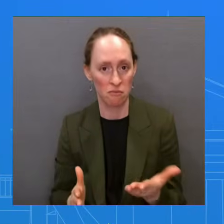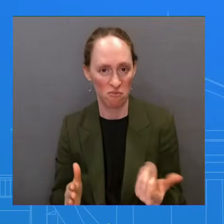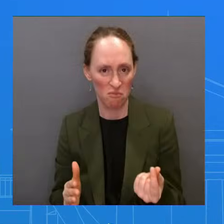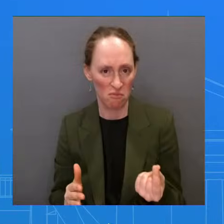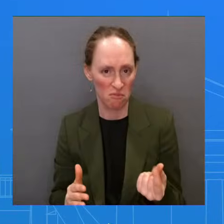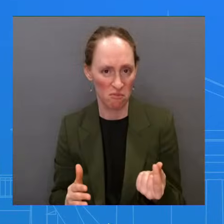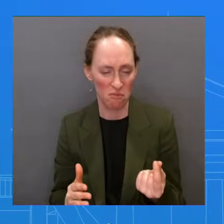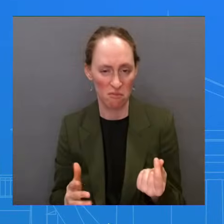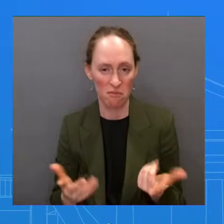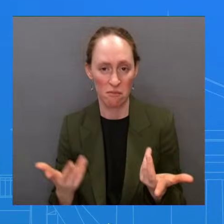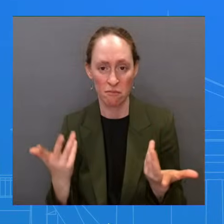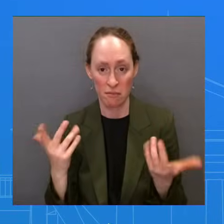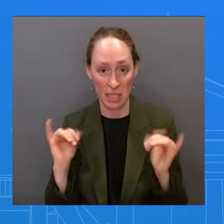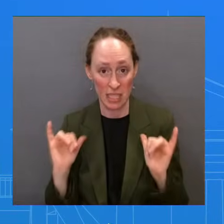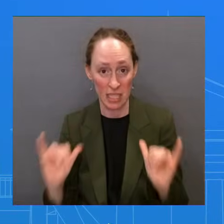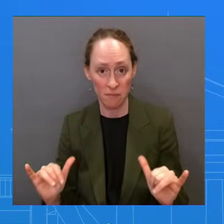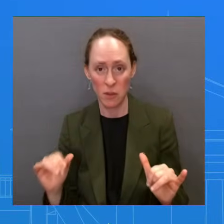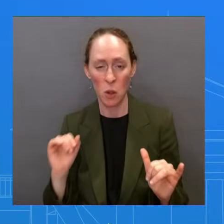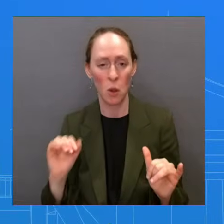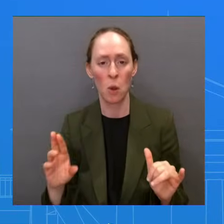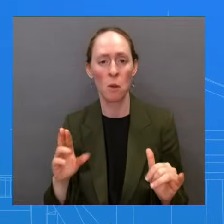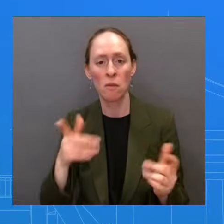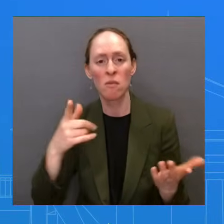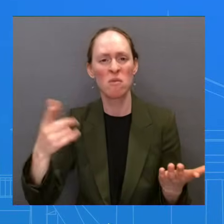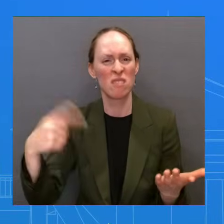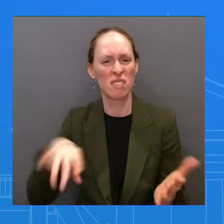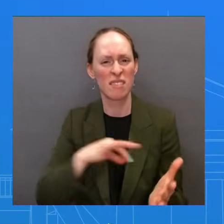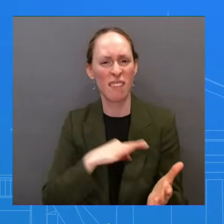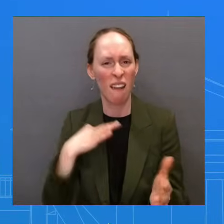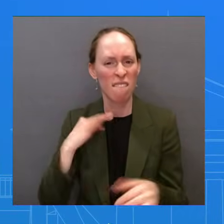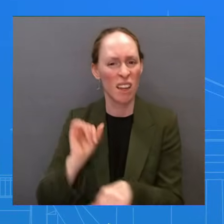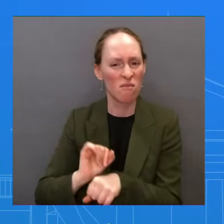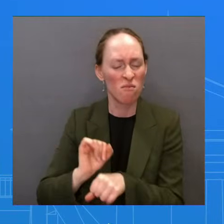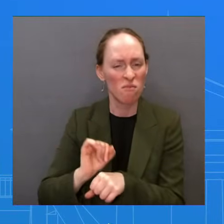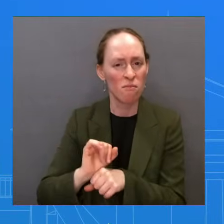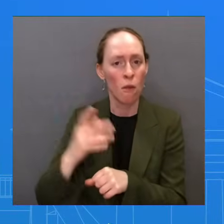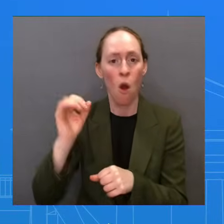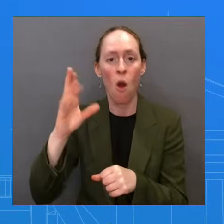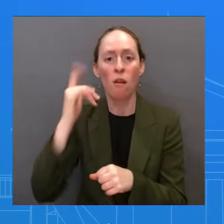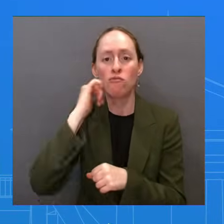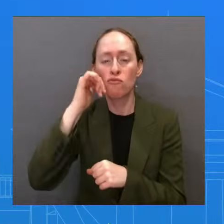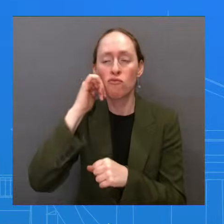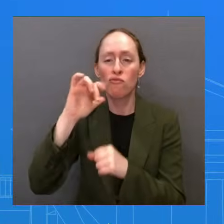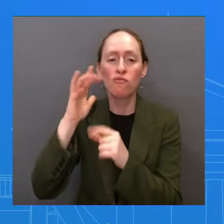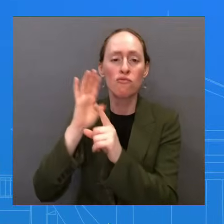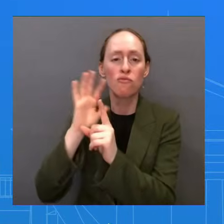when we made the announcement, we'll have more details to share about these requirements in the upcoming days. Nothing --